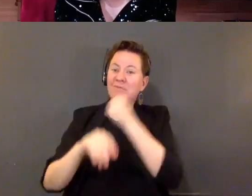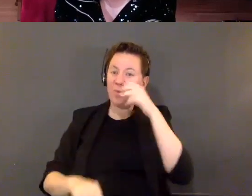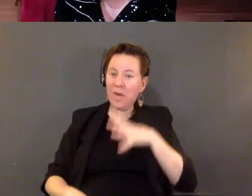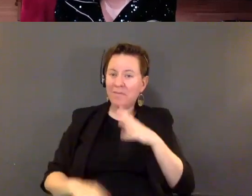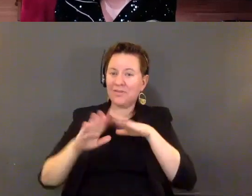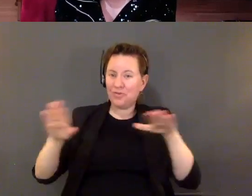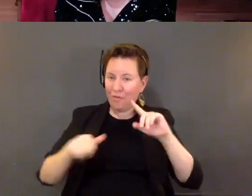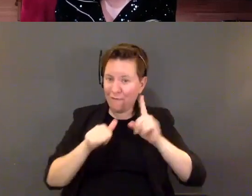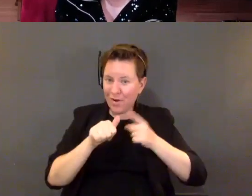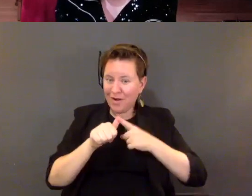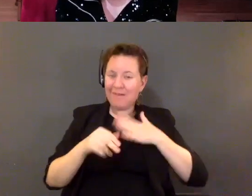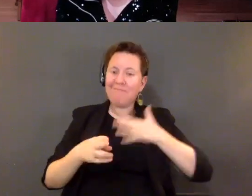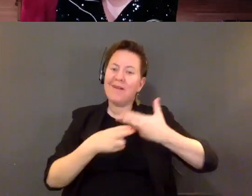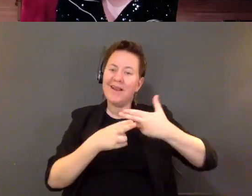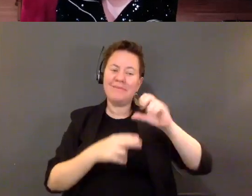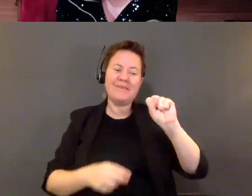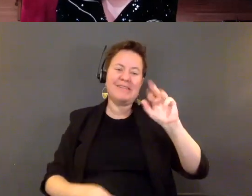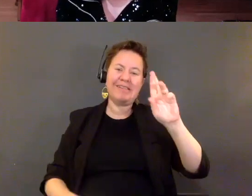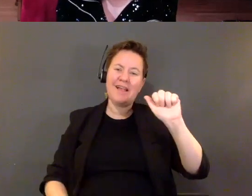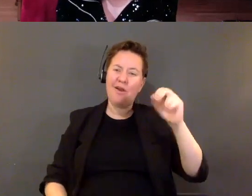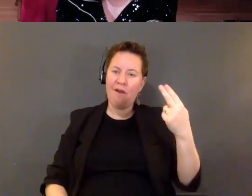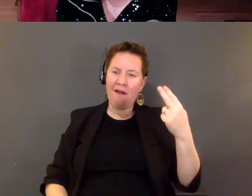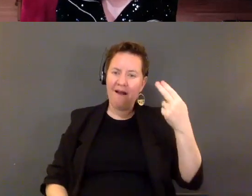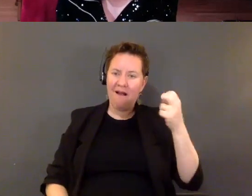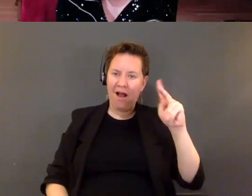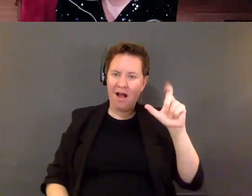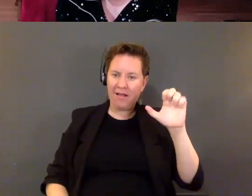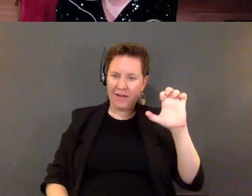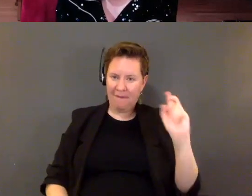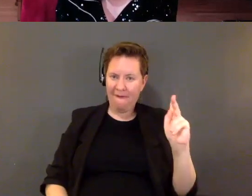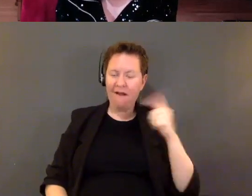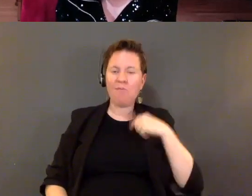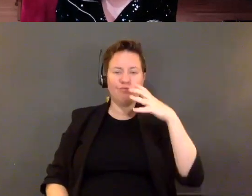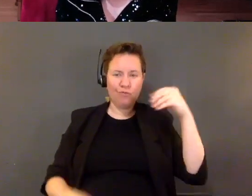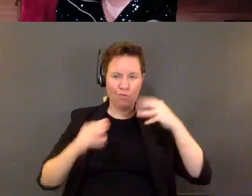My name is Sarah Hollanbeck and i'm the co-owner of Women and Children First